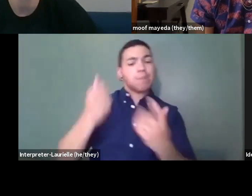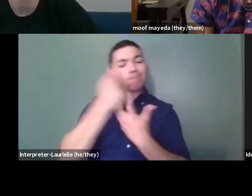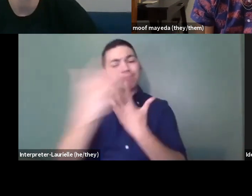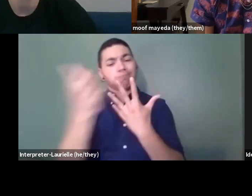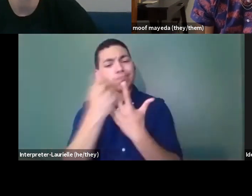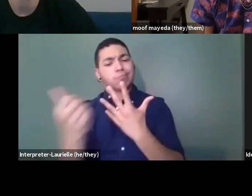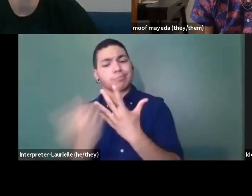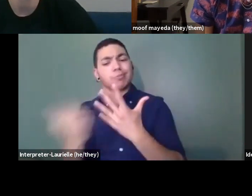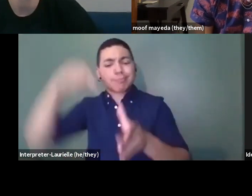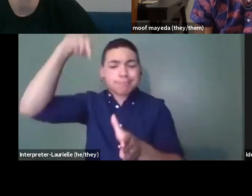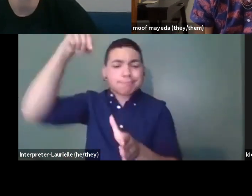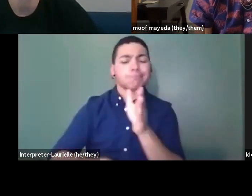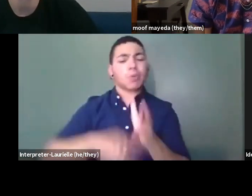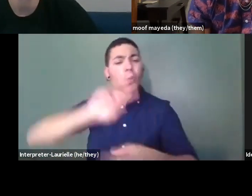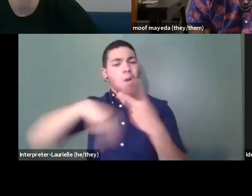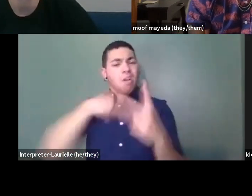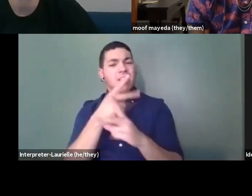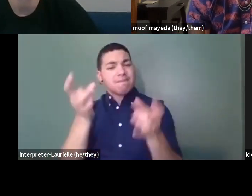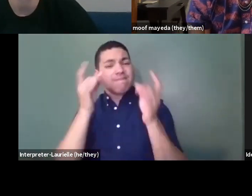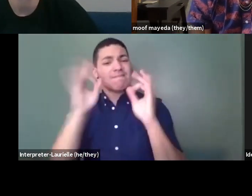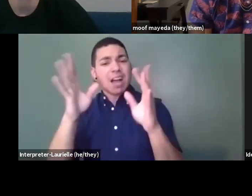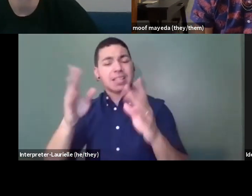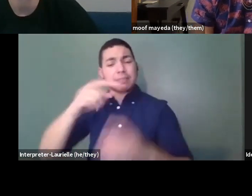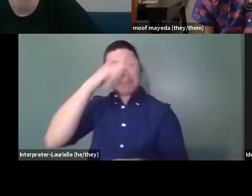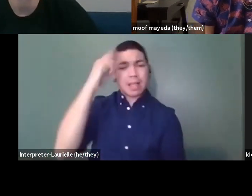So our panelists have a lot of experience in different contexts.